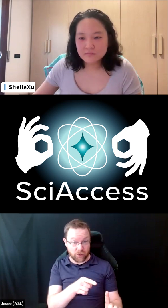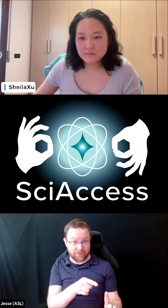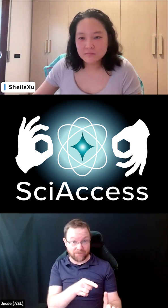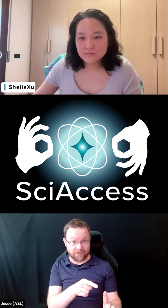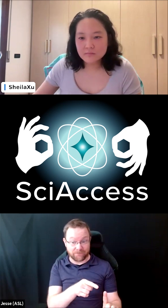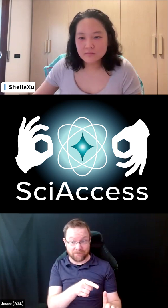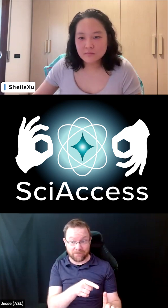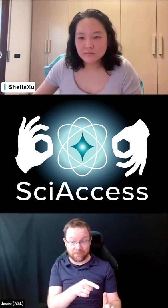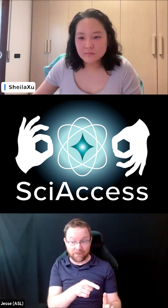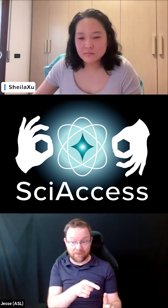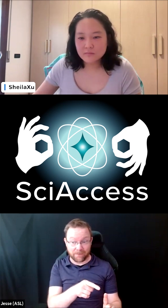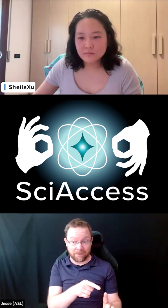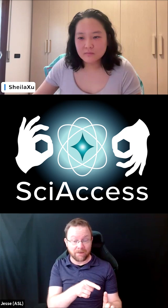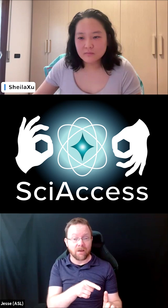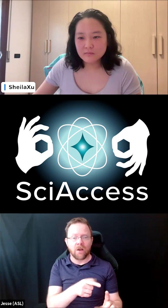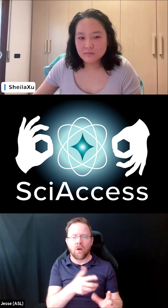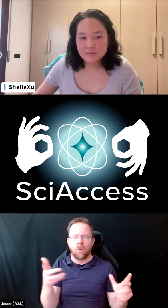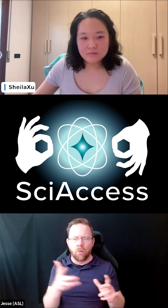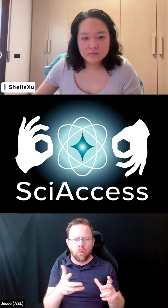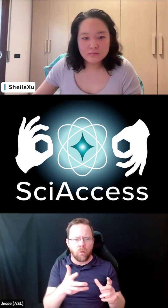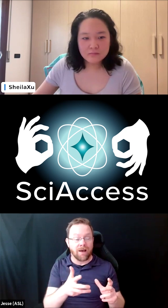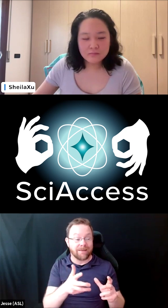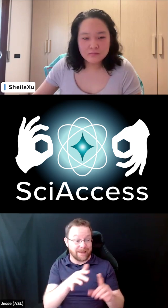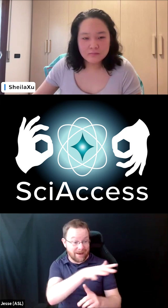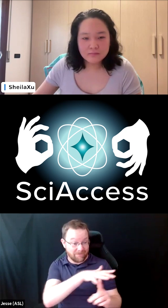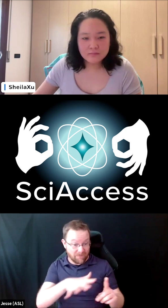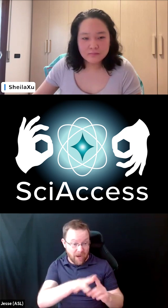environment that we need to make both at the high tech